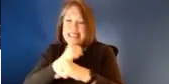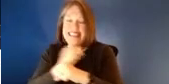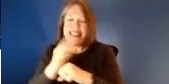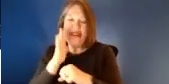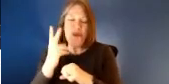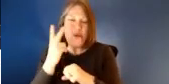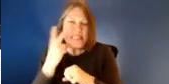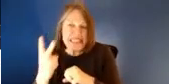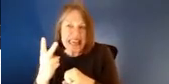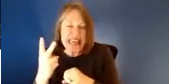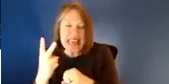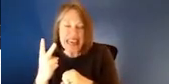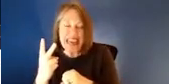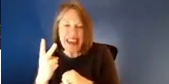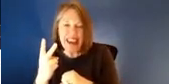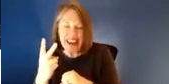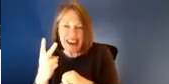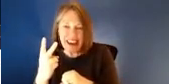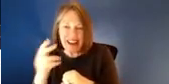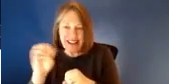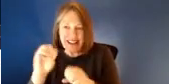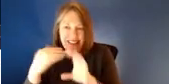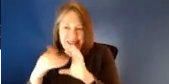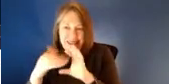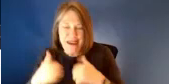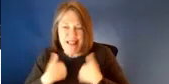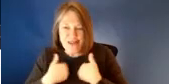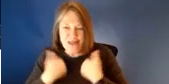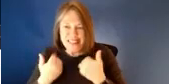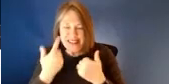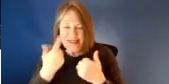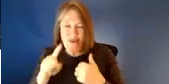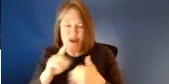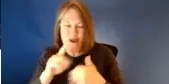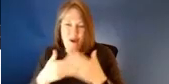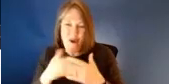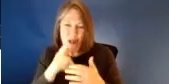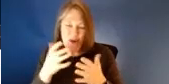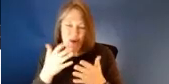06:42:11 get statistics and the e-mail addresses of those who have requested to share your